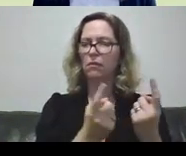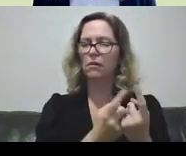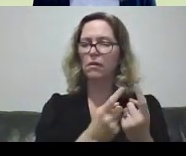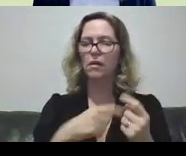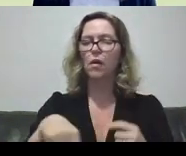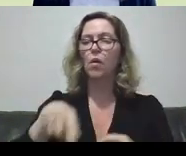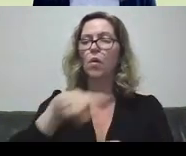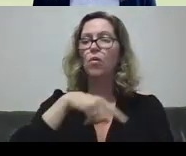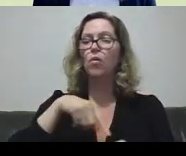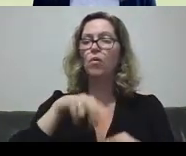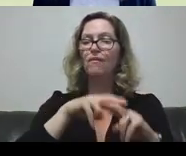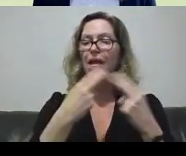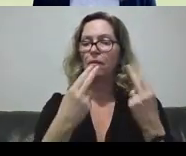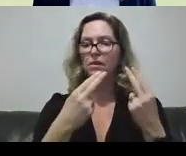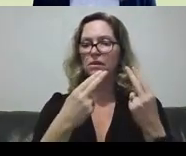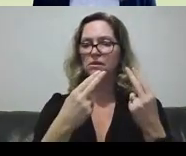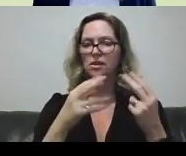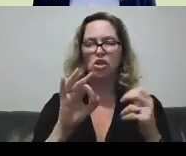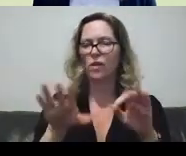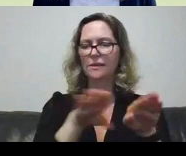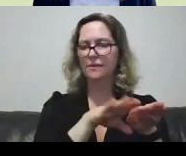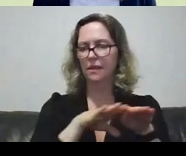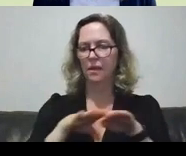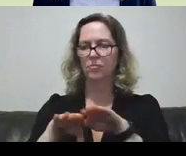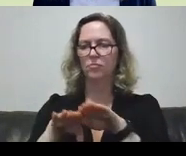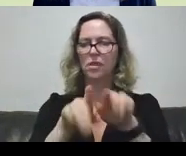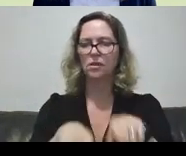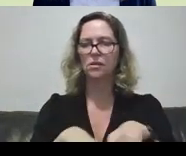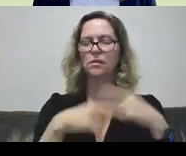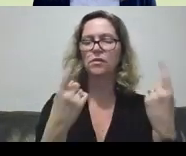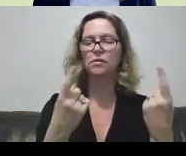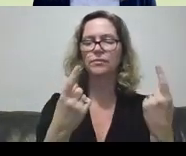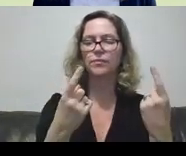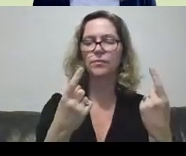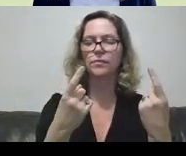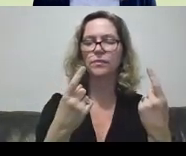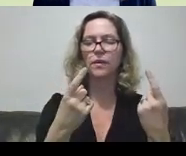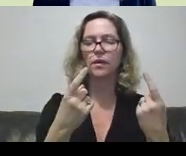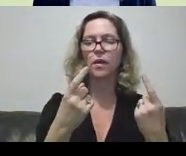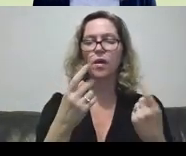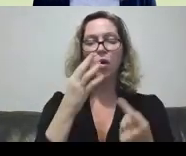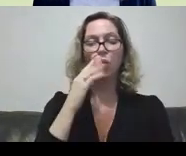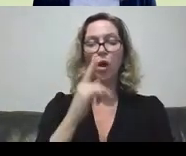be different becoming an employer means you have legal obligations to